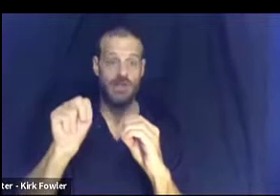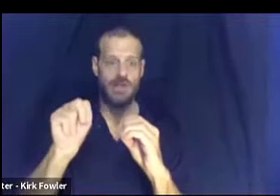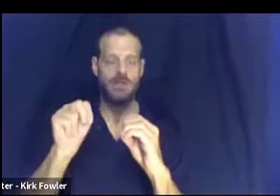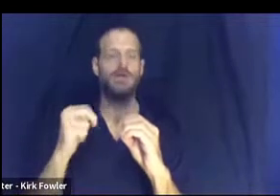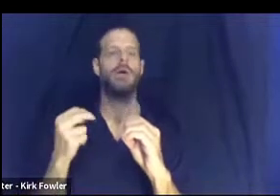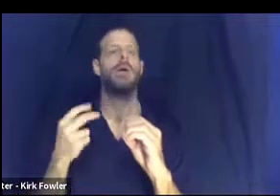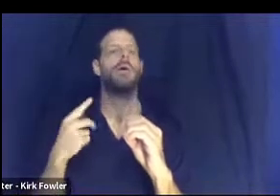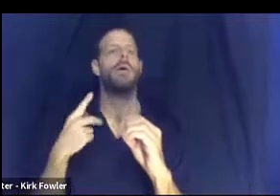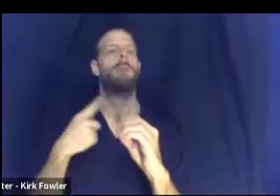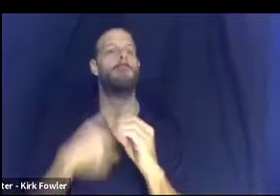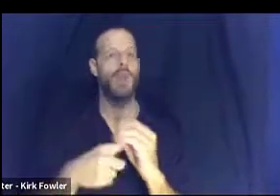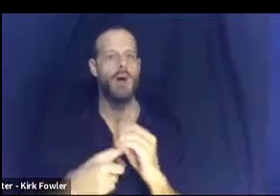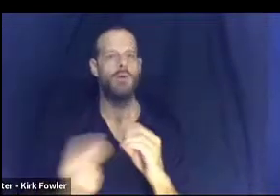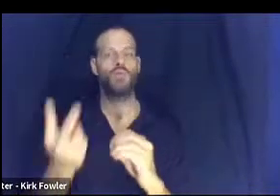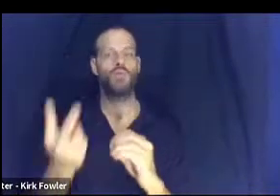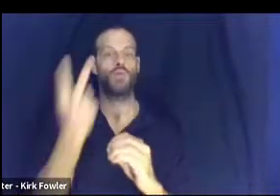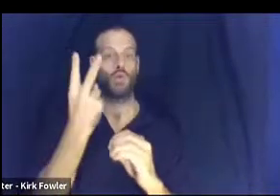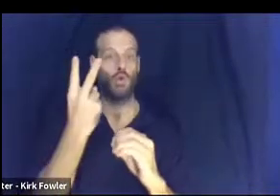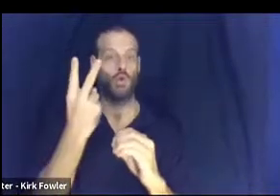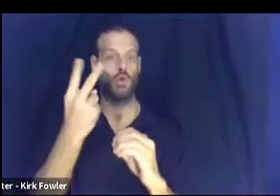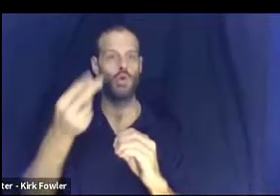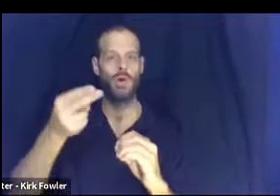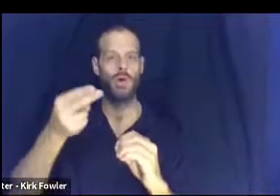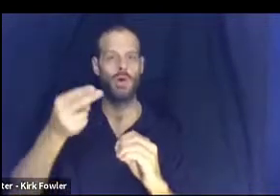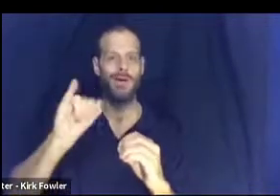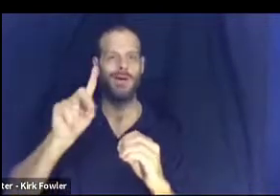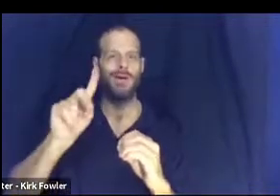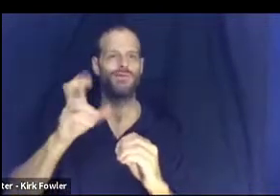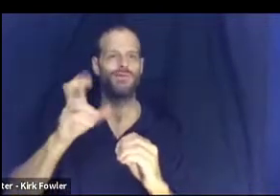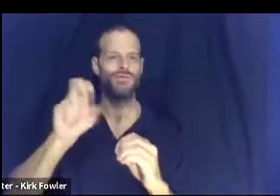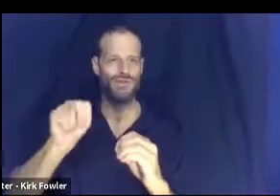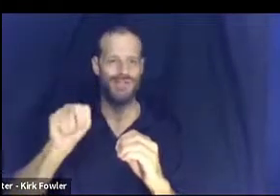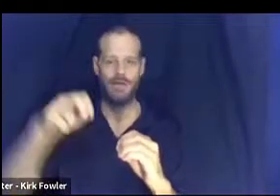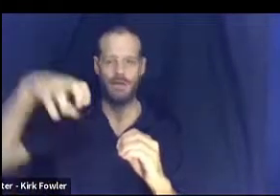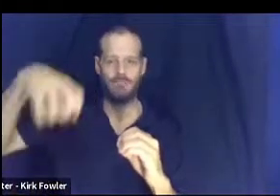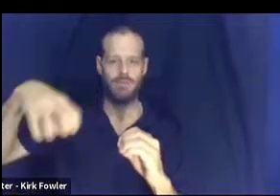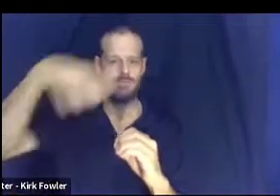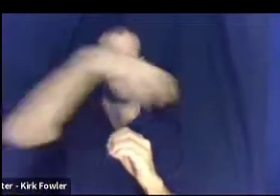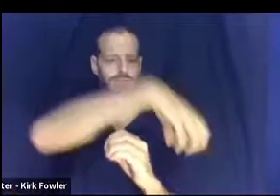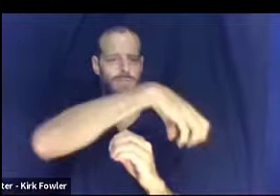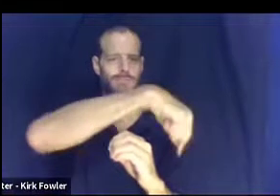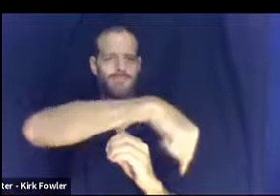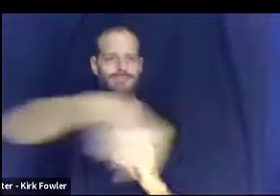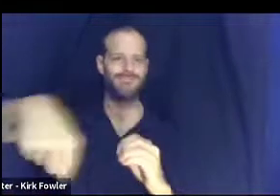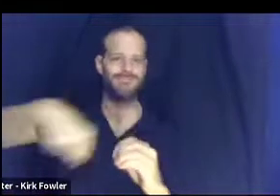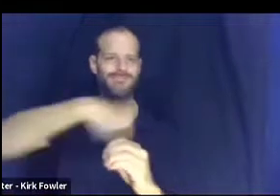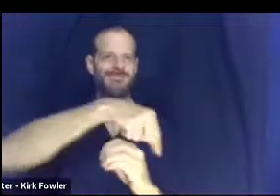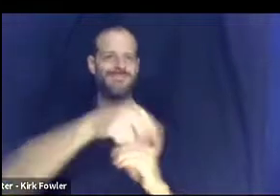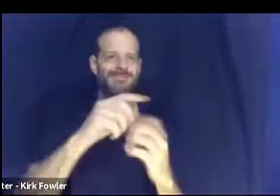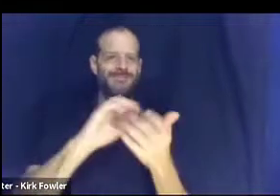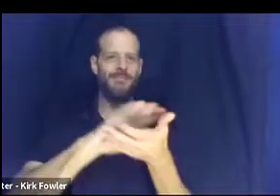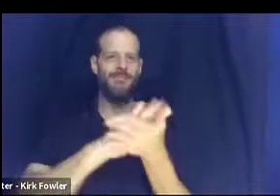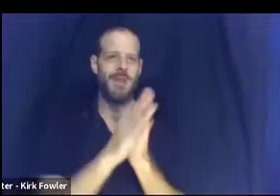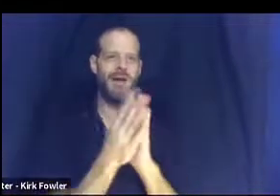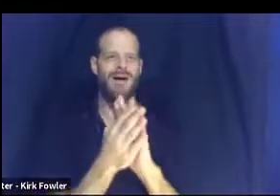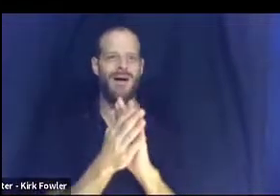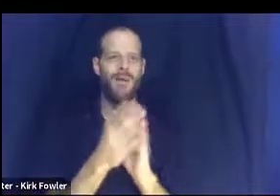that we would never use this as a communication symbol for one of our students, right? It's given. It seems absolutely ridiculous.